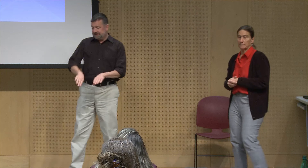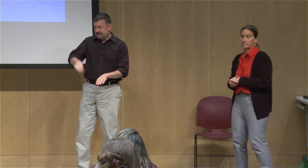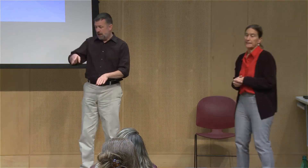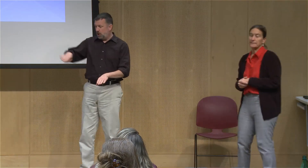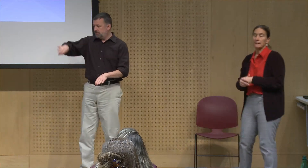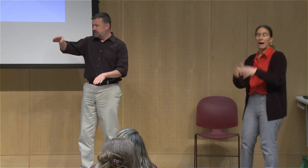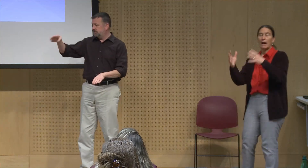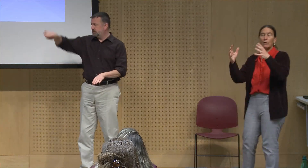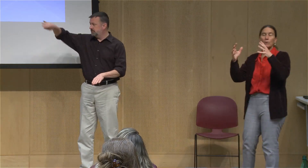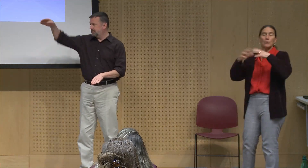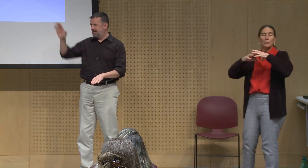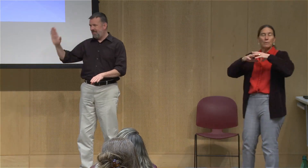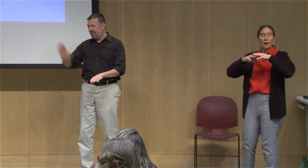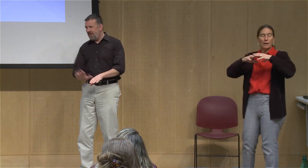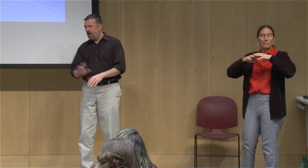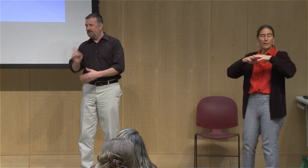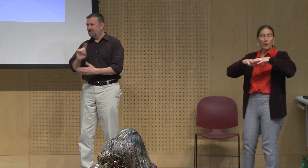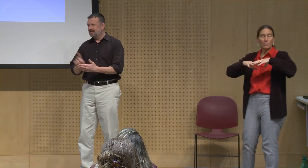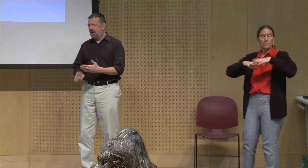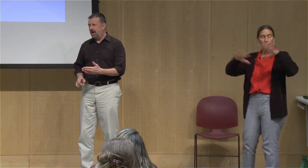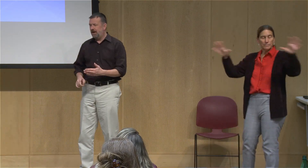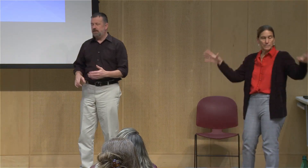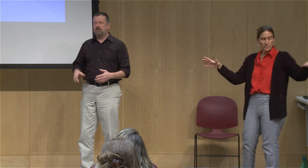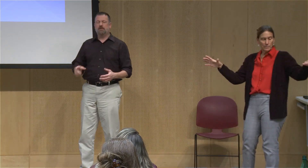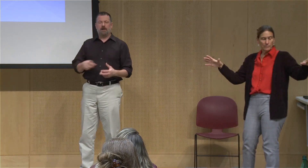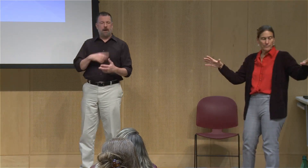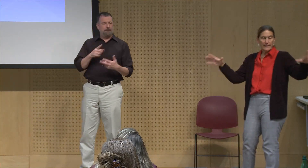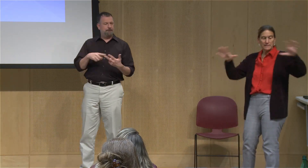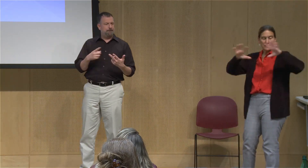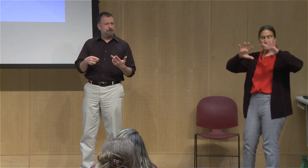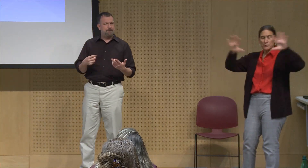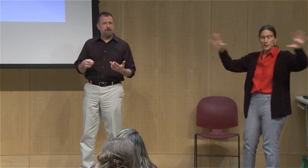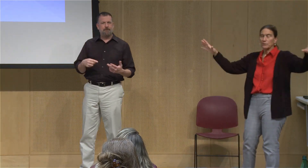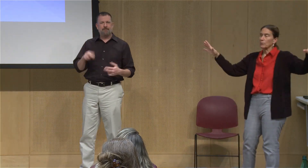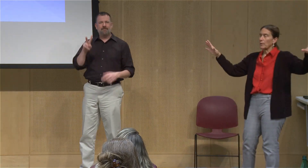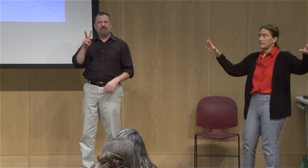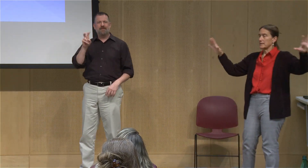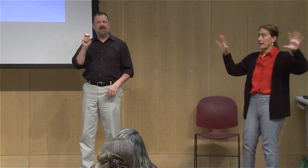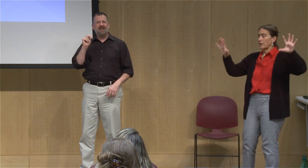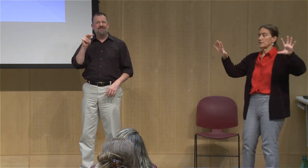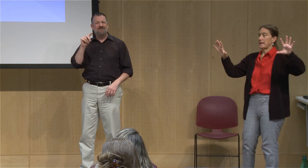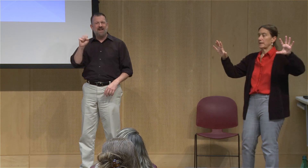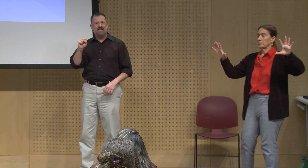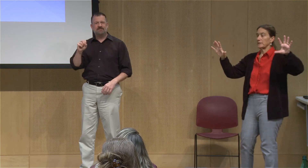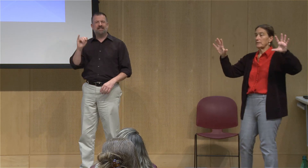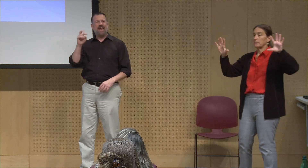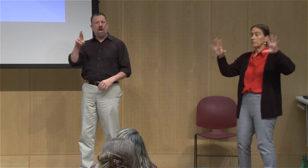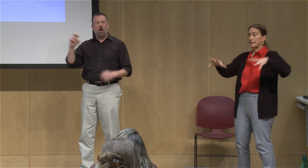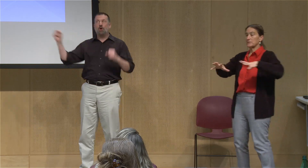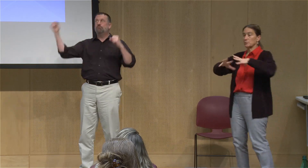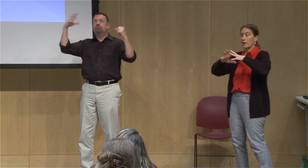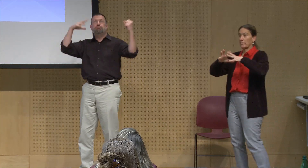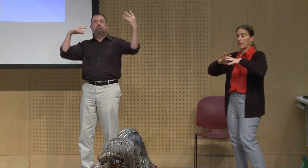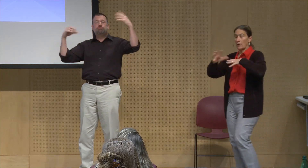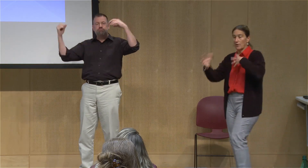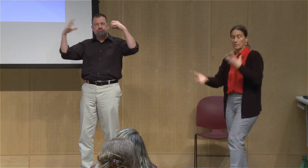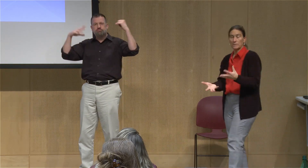IT'S HOW, UM, THERE ARE VENTS IN PARTICULAR WAYS THAT AIR IS HANDLED IN PLACES WHERE THERE ARE,